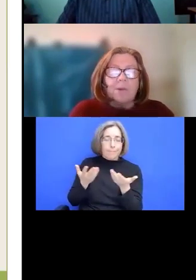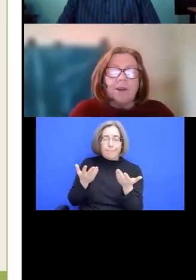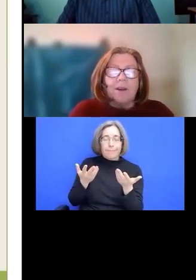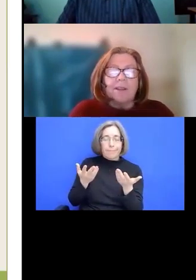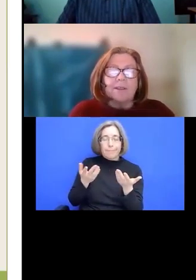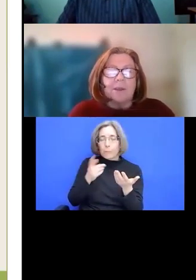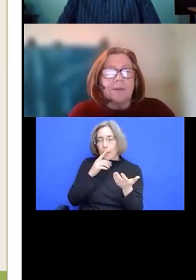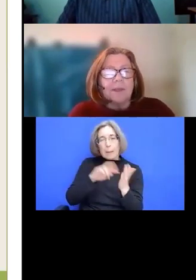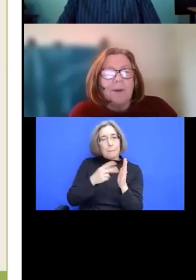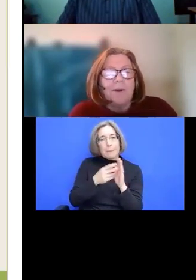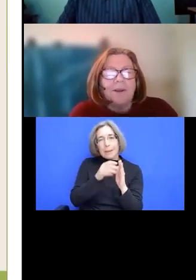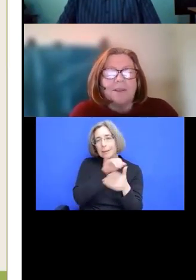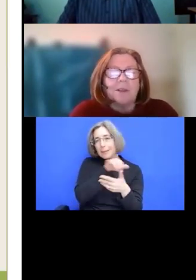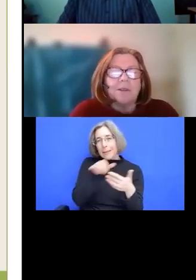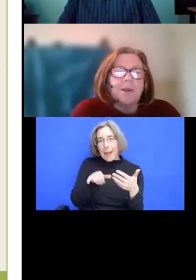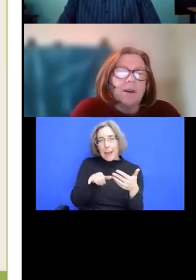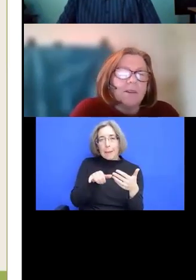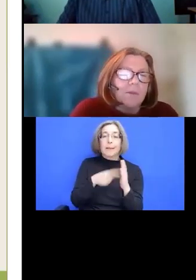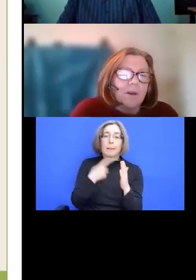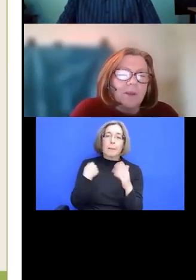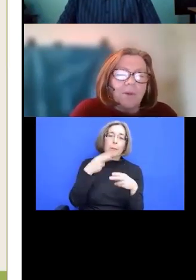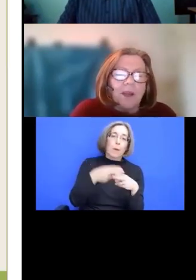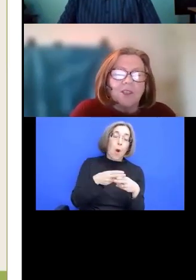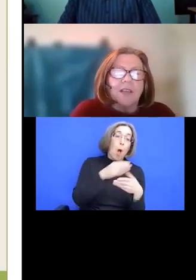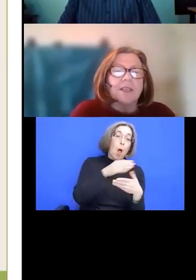We call it sometimes a component. Sometimes we call it a multi-project.